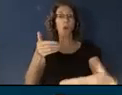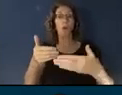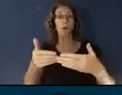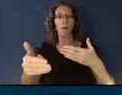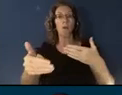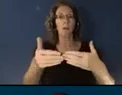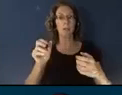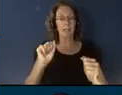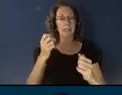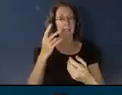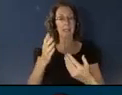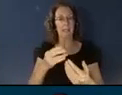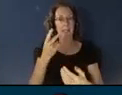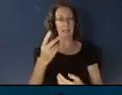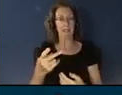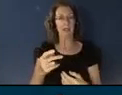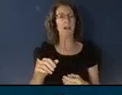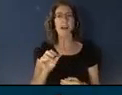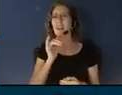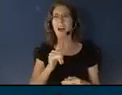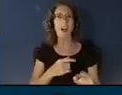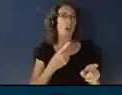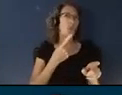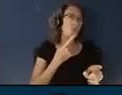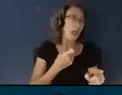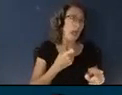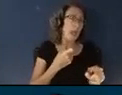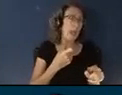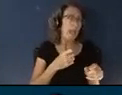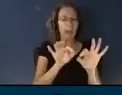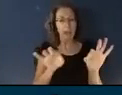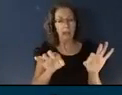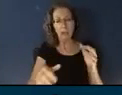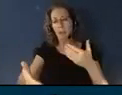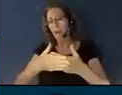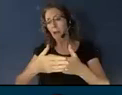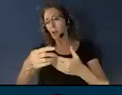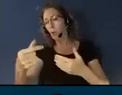What I mean by this is don't put like red text on a you know green background or you know or a